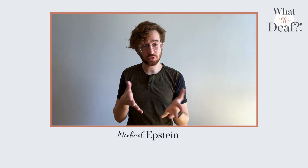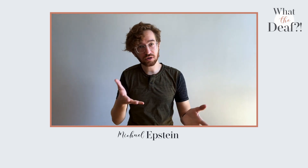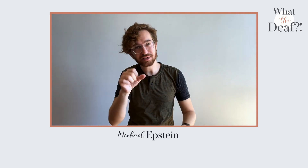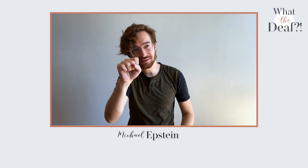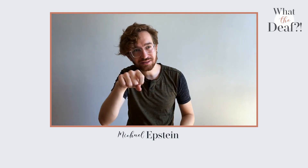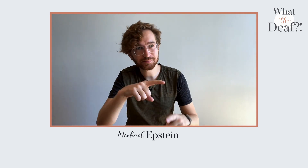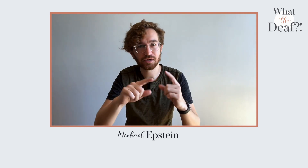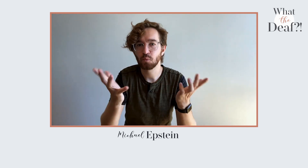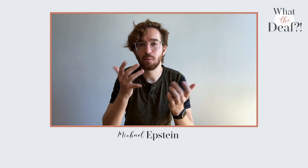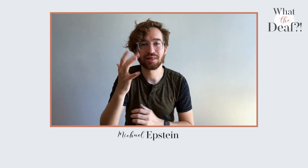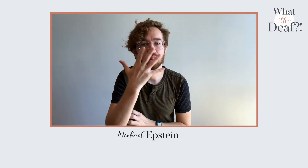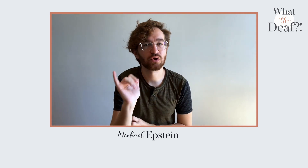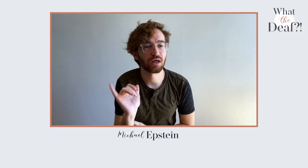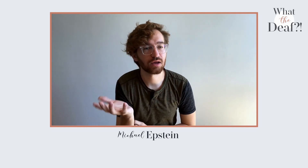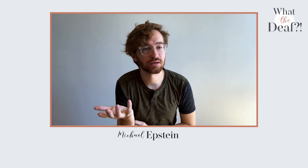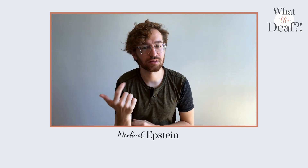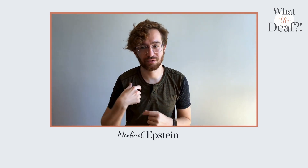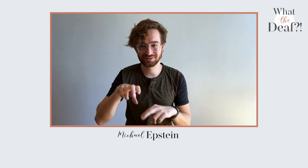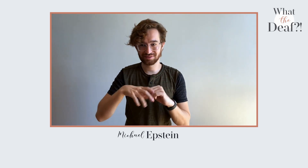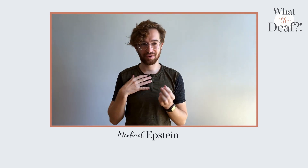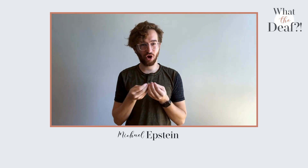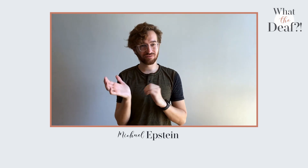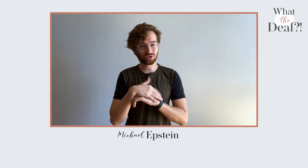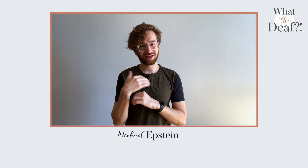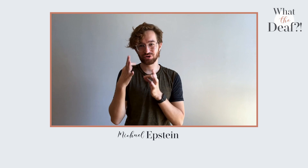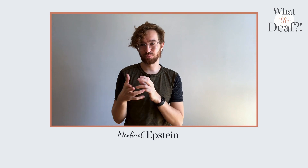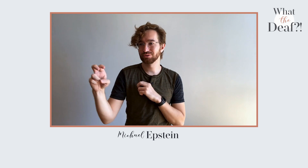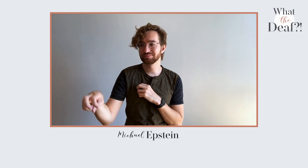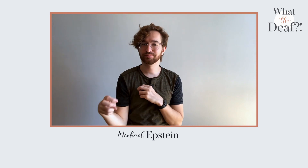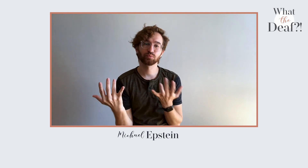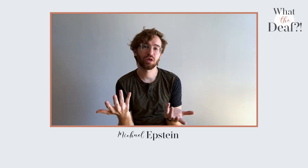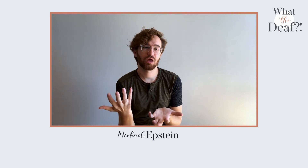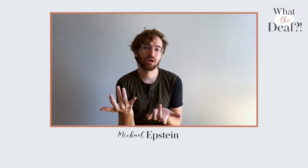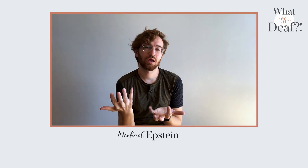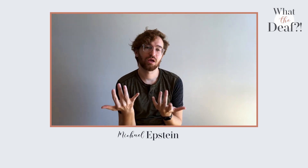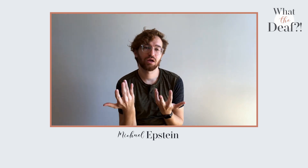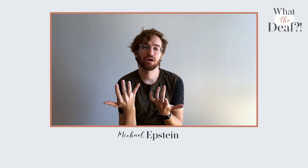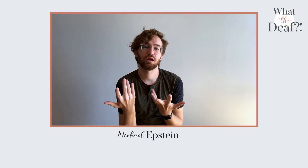Do I need an interpreter? Probably. But what does that look like? Am I going to ask for an interpreter